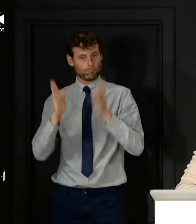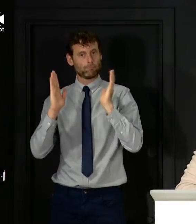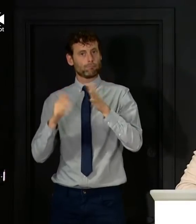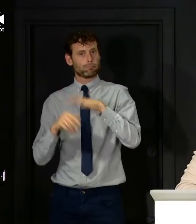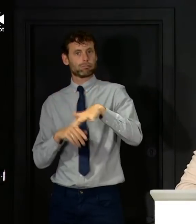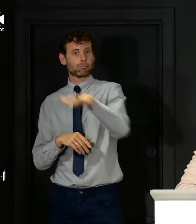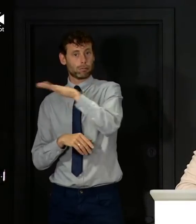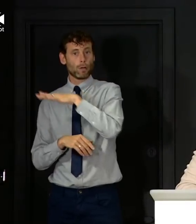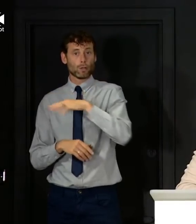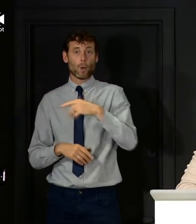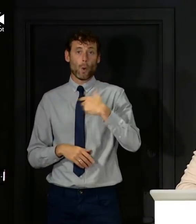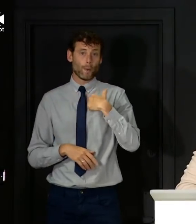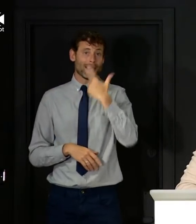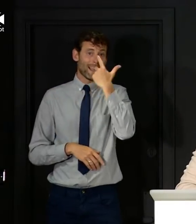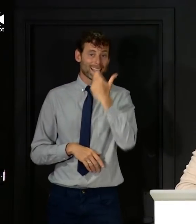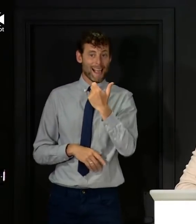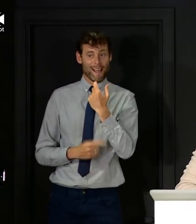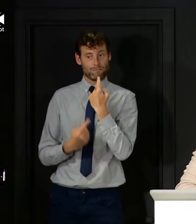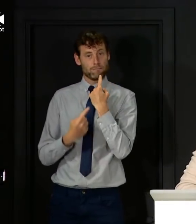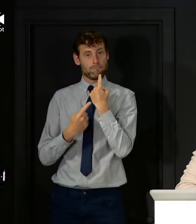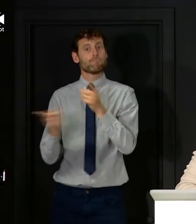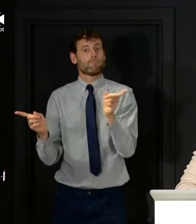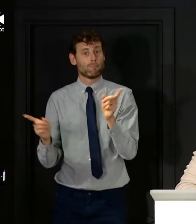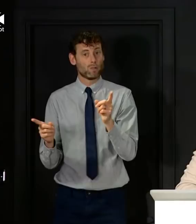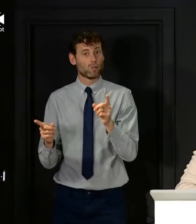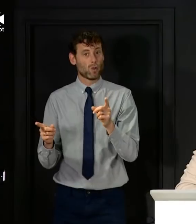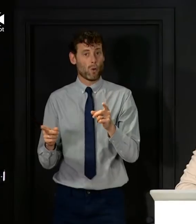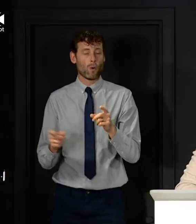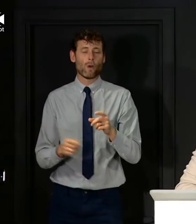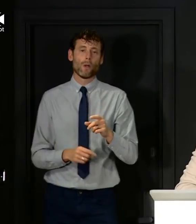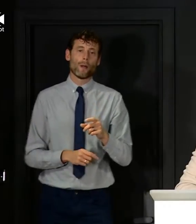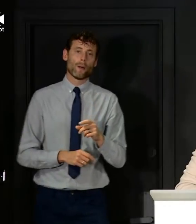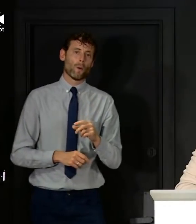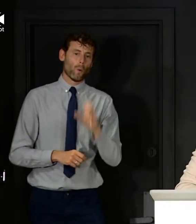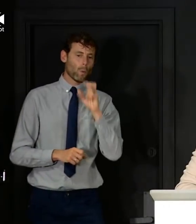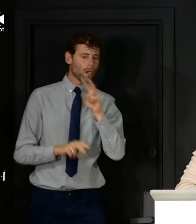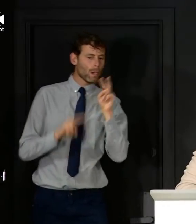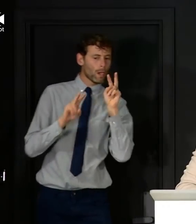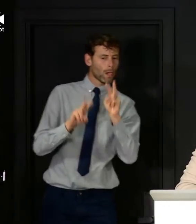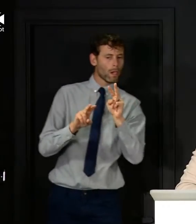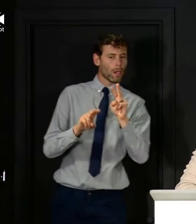pretty quickly. But I'll set out our decision on that later this week, if our decision is